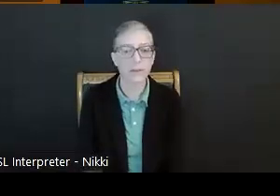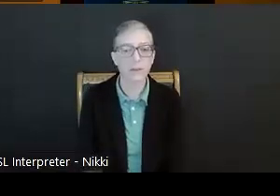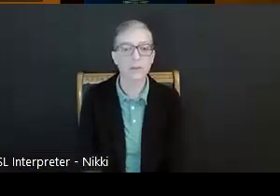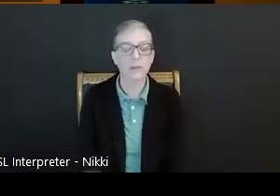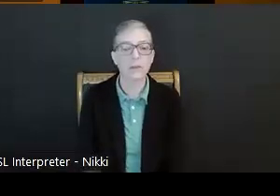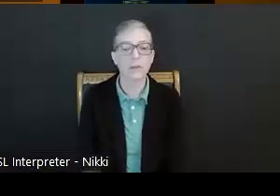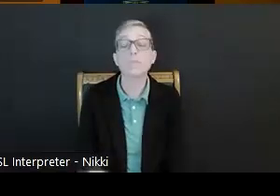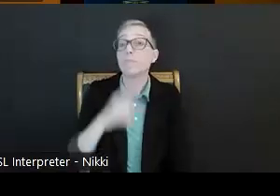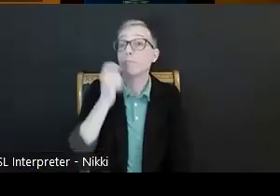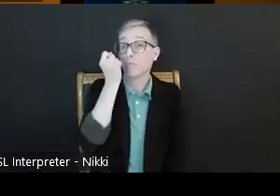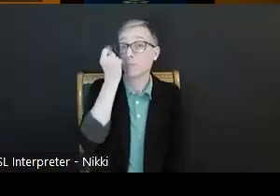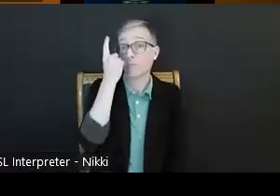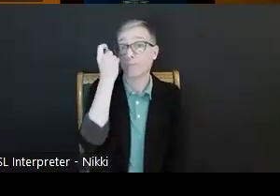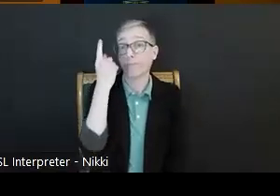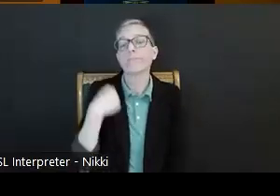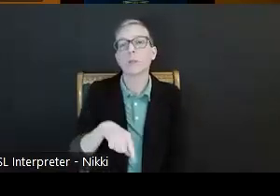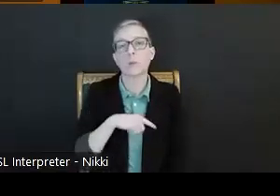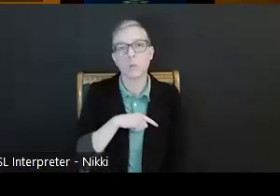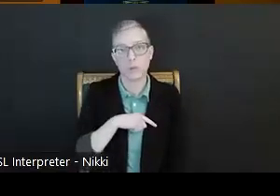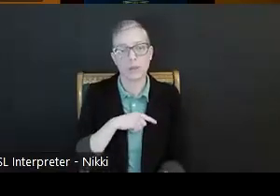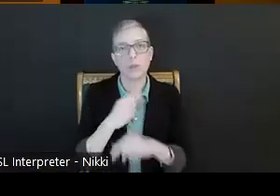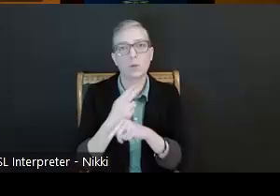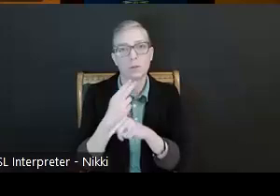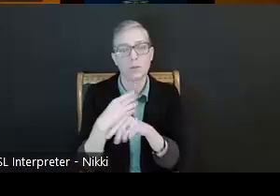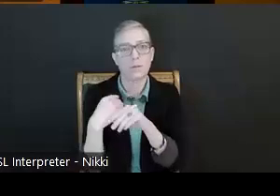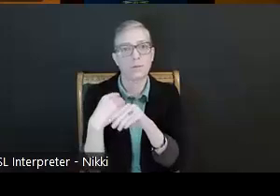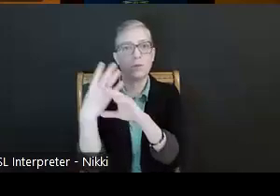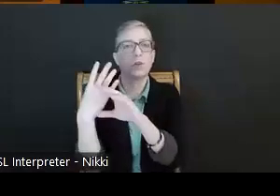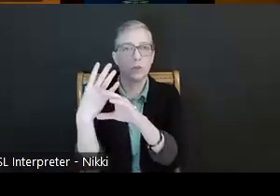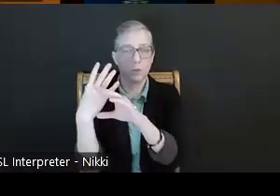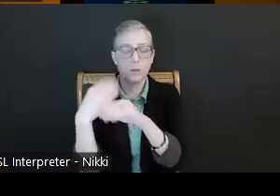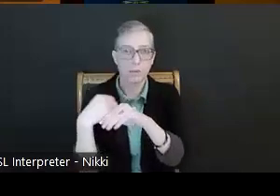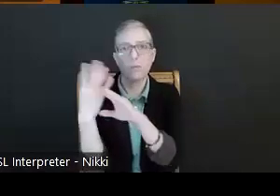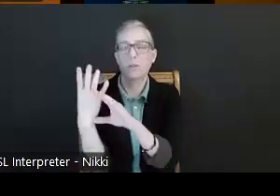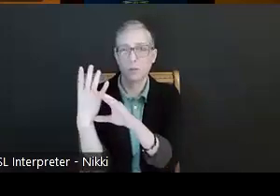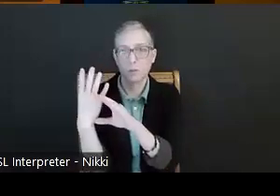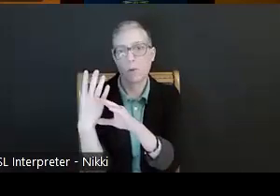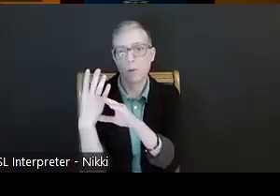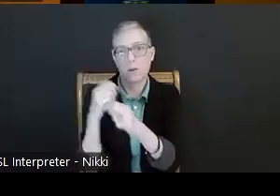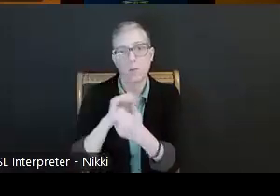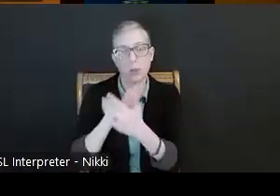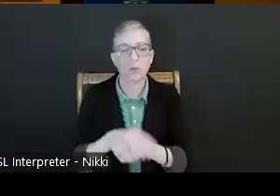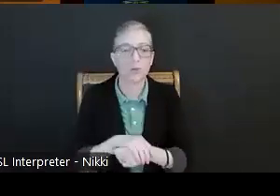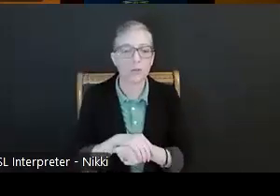delivered virtual um back when I was adapting the intervention that was sort of largely um